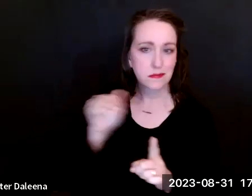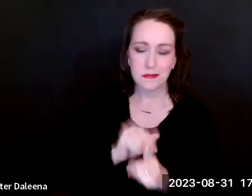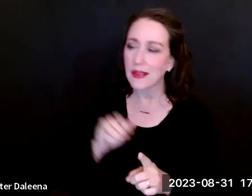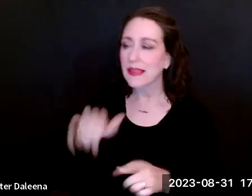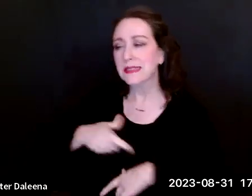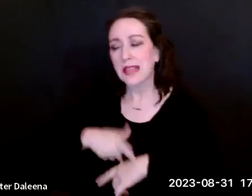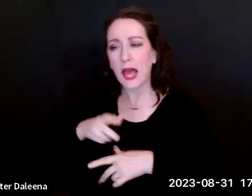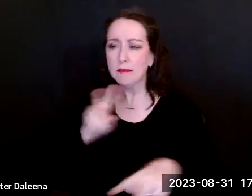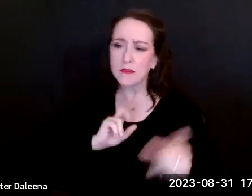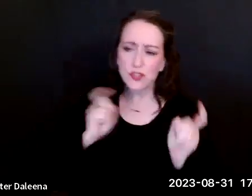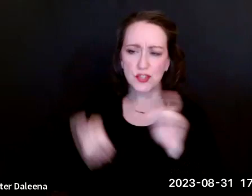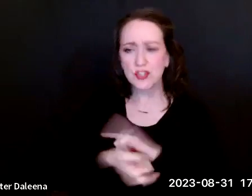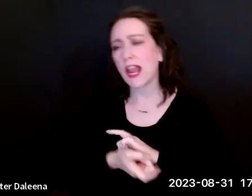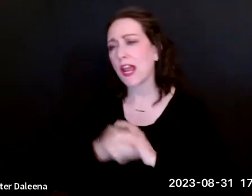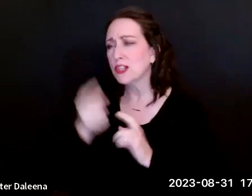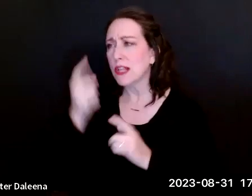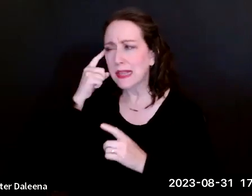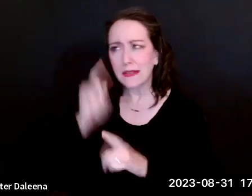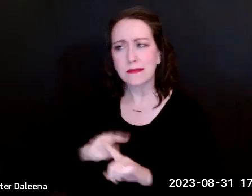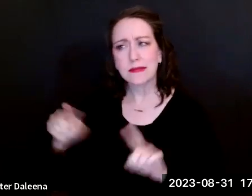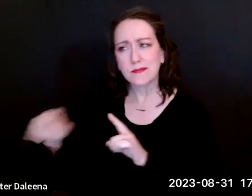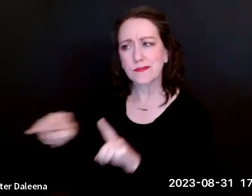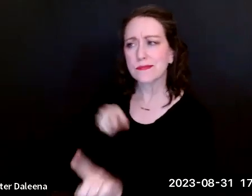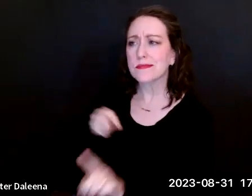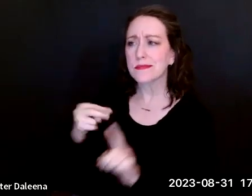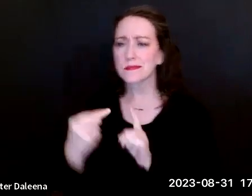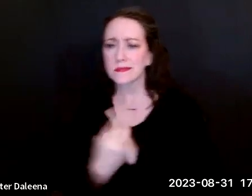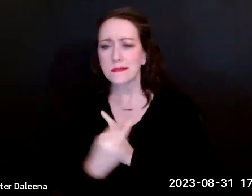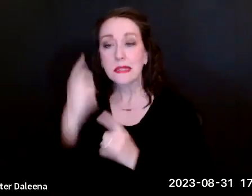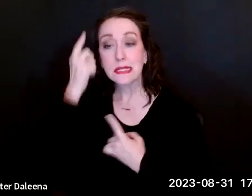looking and thinking outside of the block that we could box we can maybe consider getting rid of the